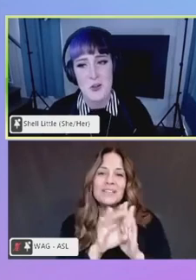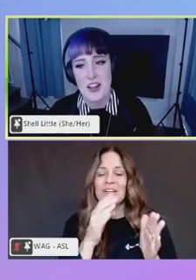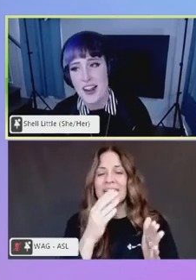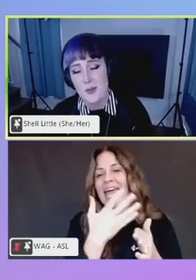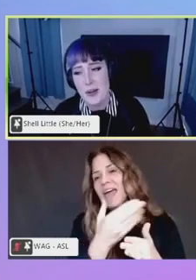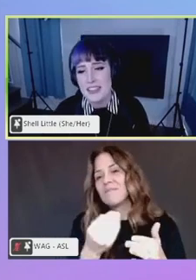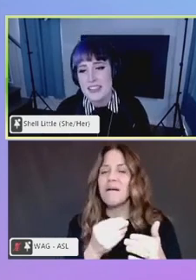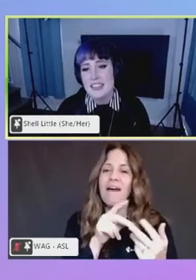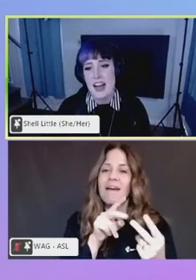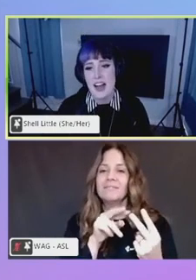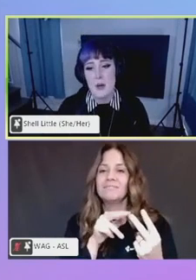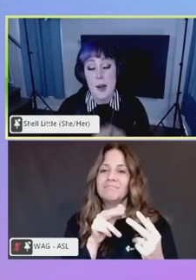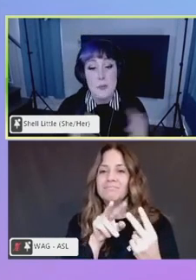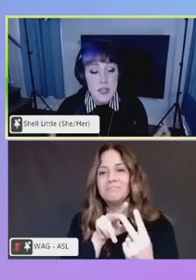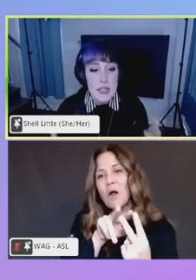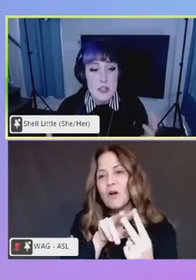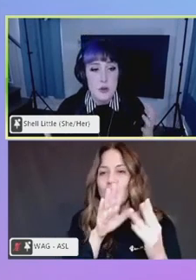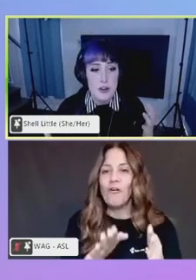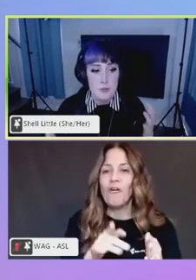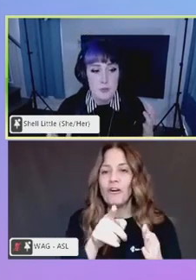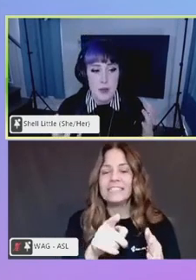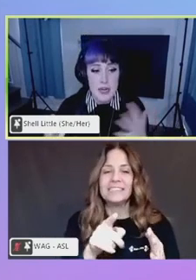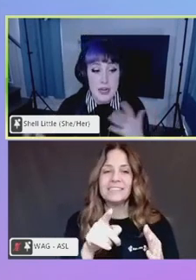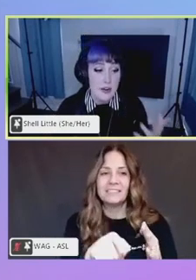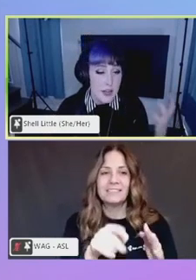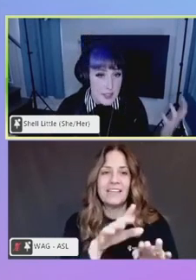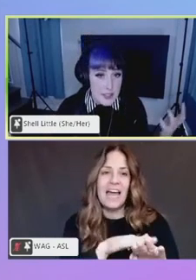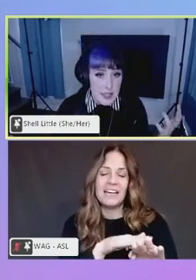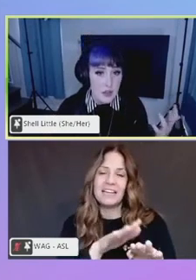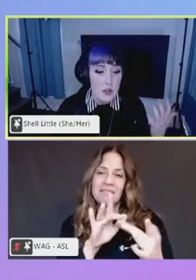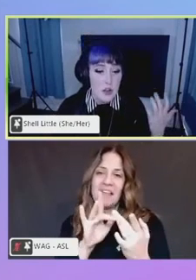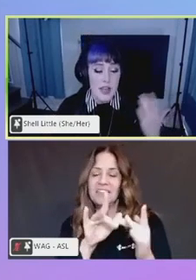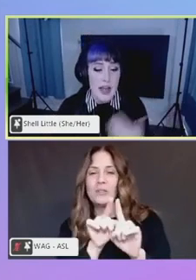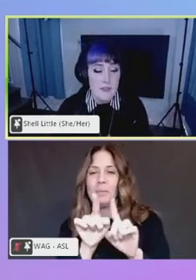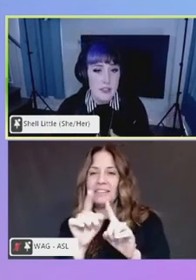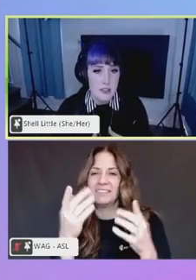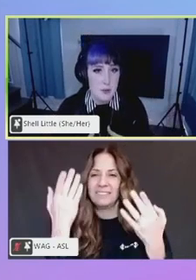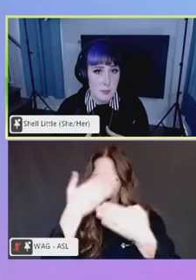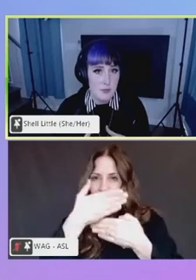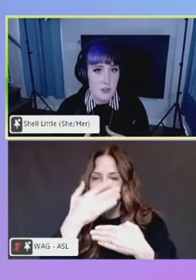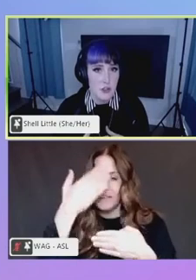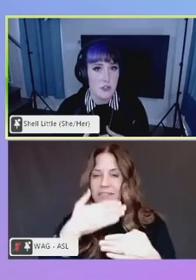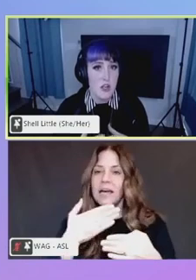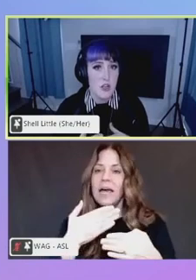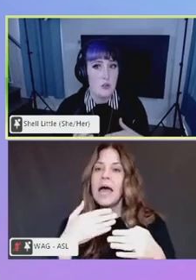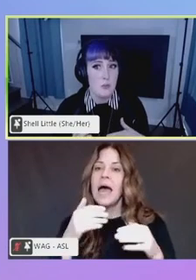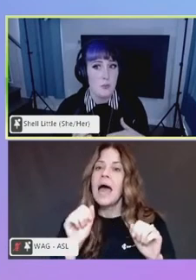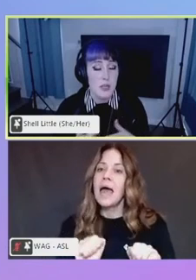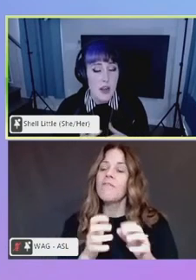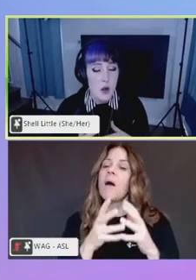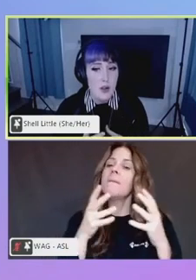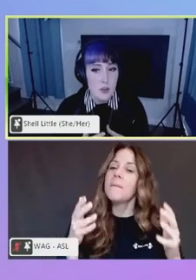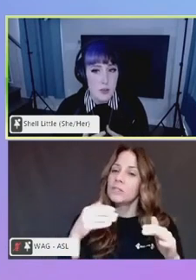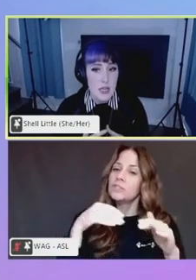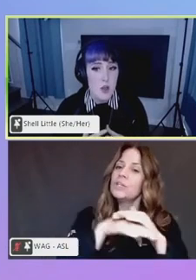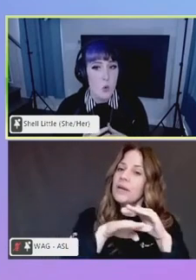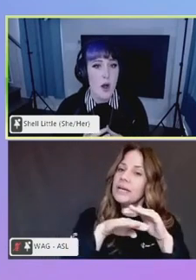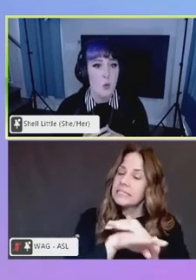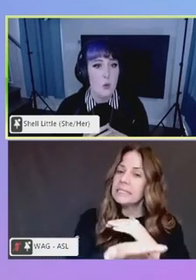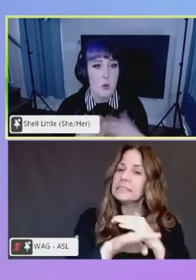deteriorated and so that my back and my body and I kind of game back. I have an assortment of cute pictures back and I have one of my partners censored. But